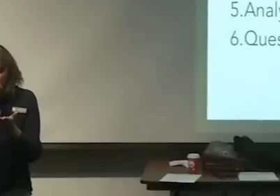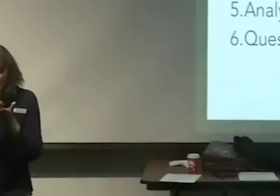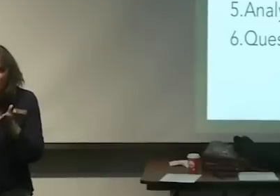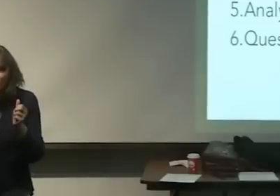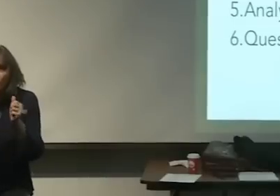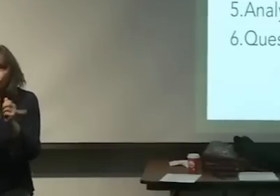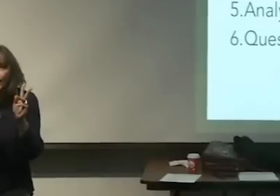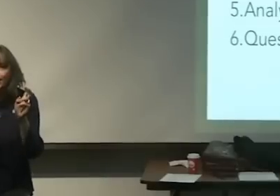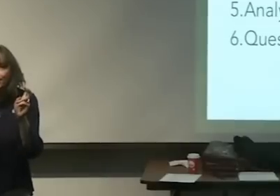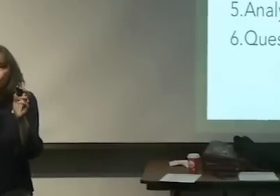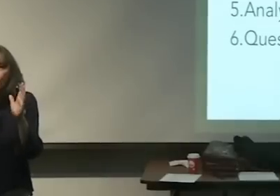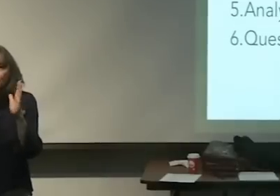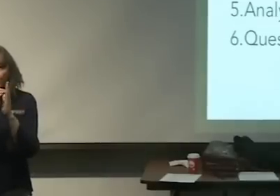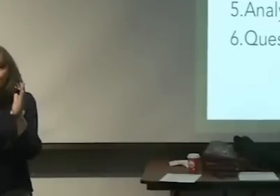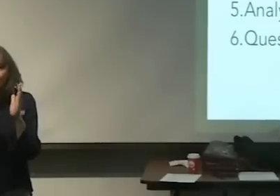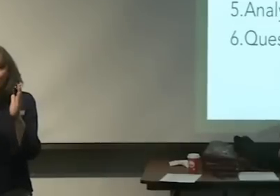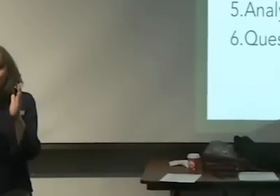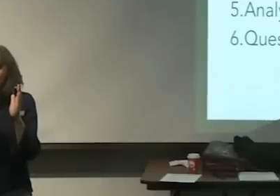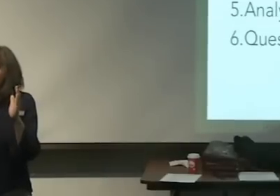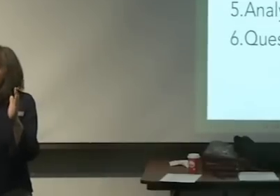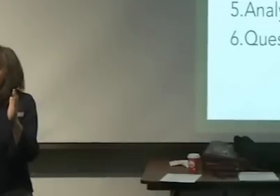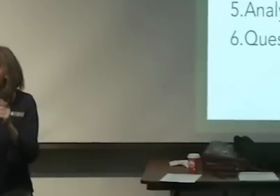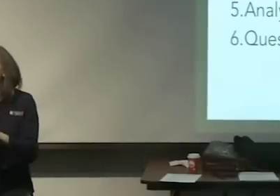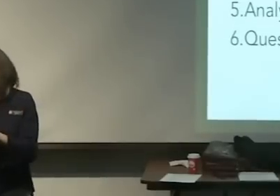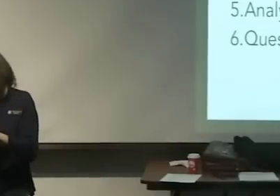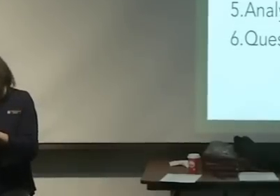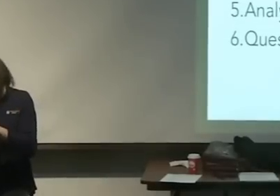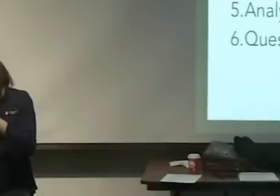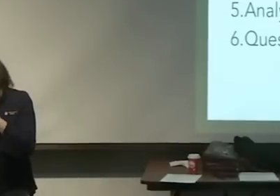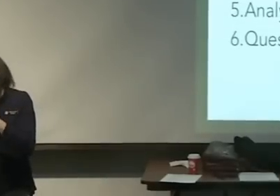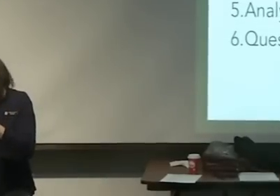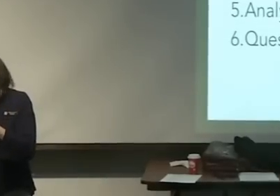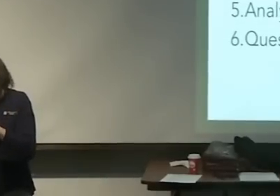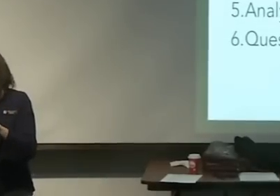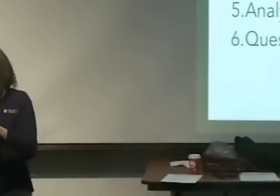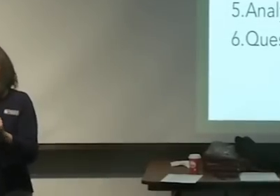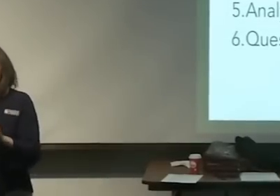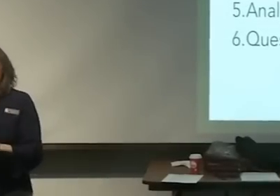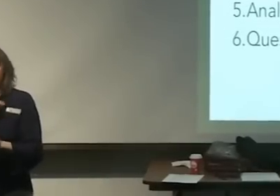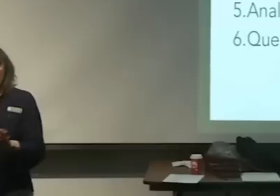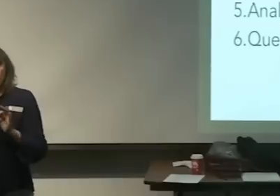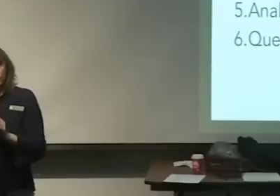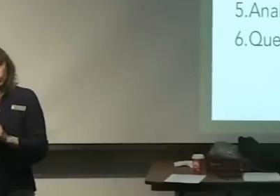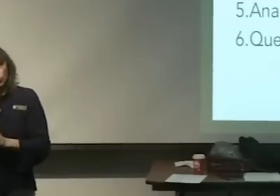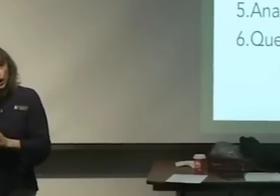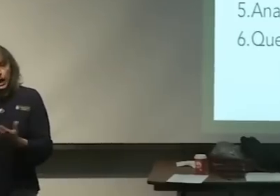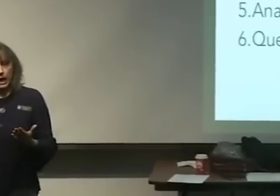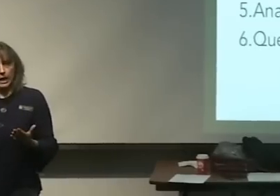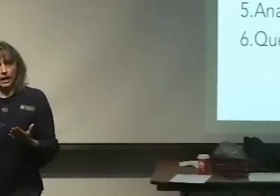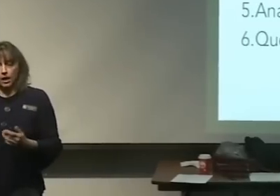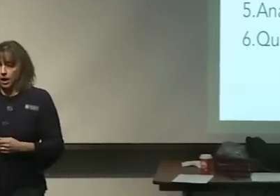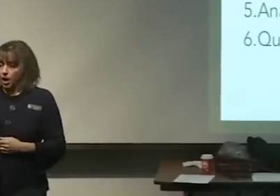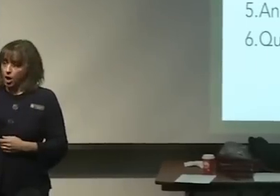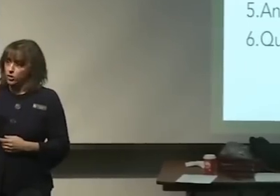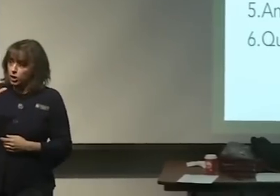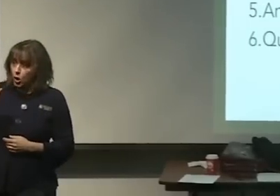Not who they are and when they were born. Why does it personally matter to you? Why does Felonious Monk or Duke Ellington personally matter